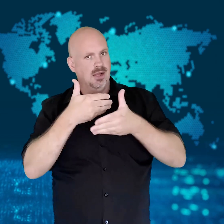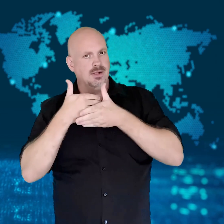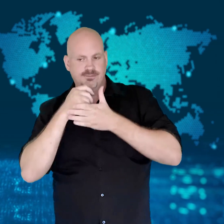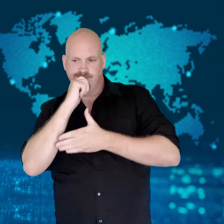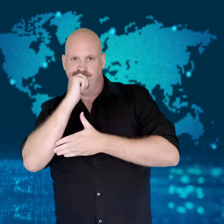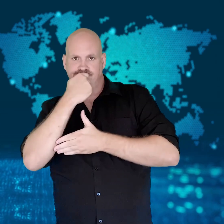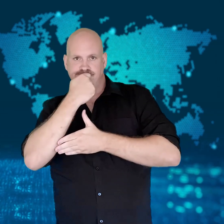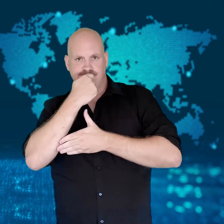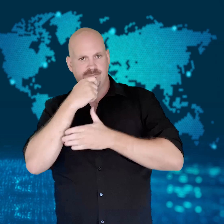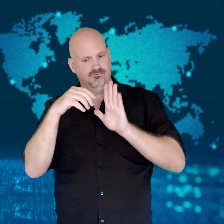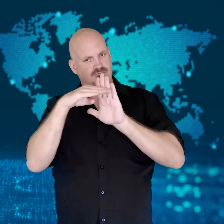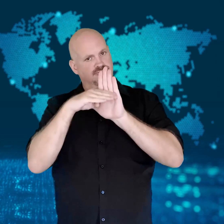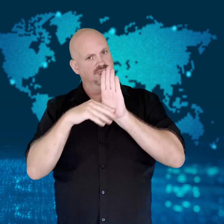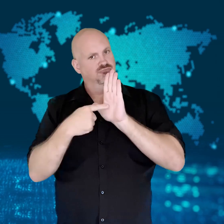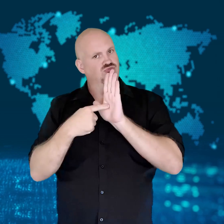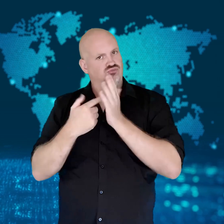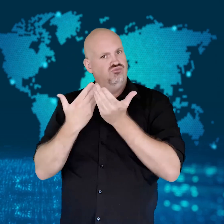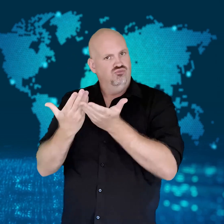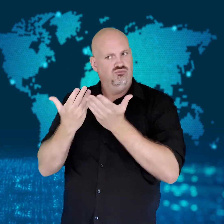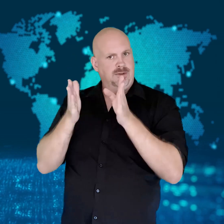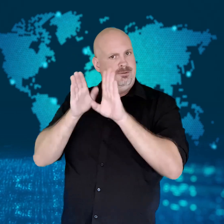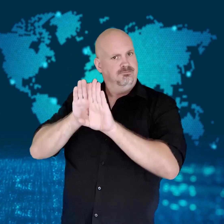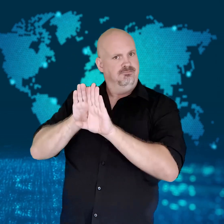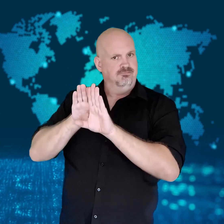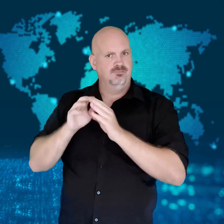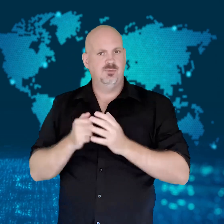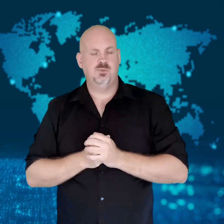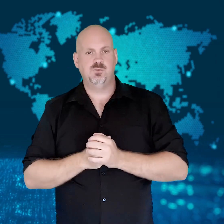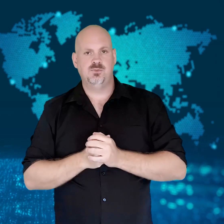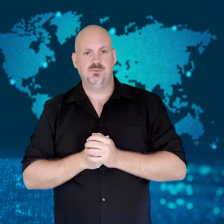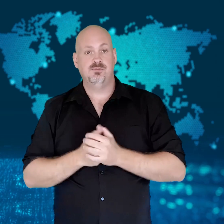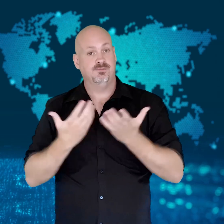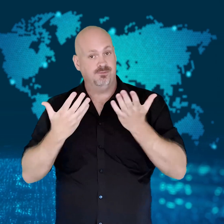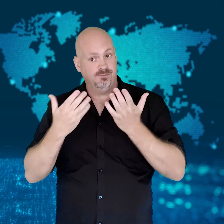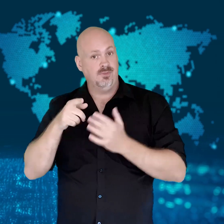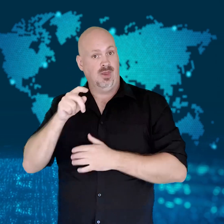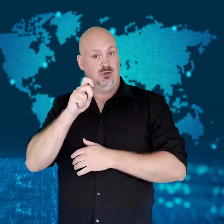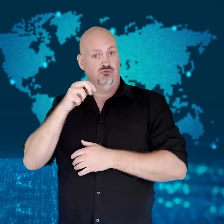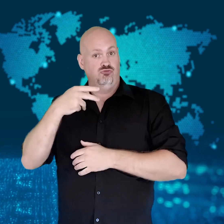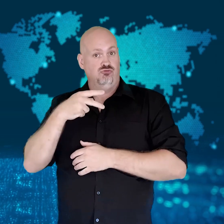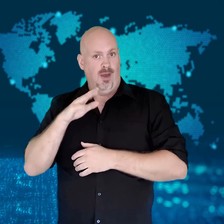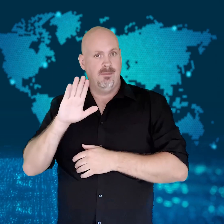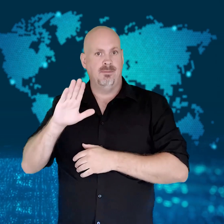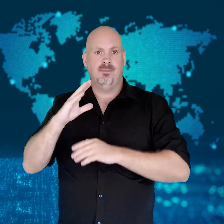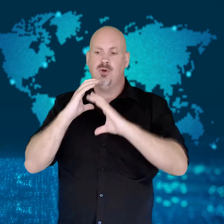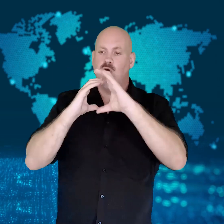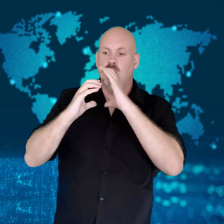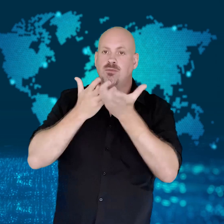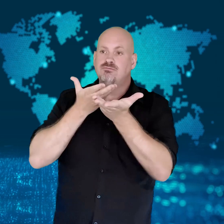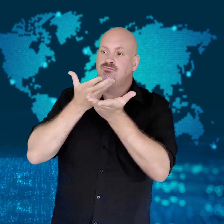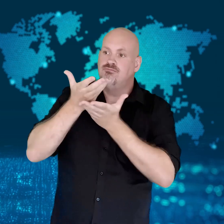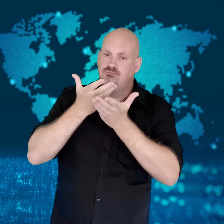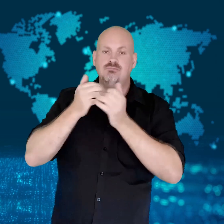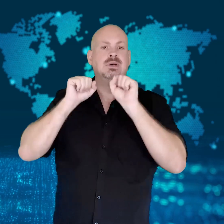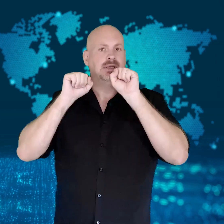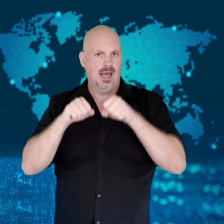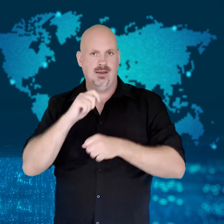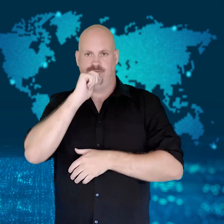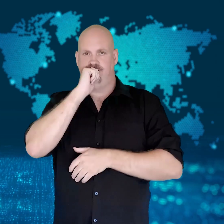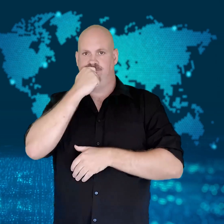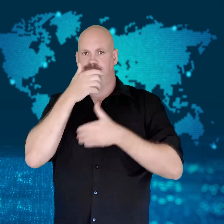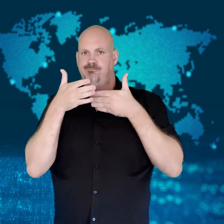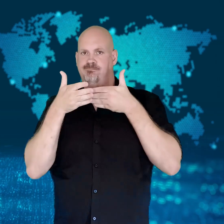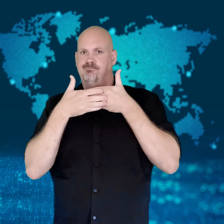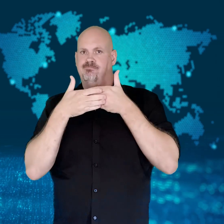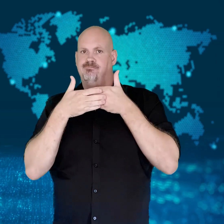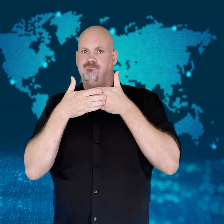If so, as President, Trump could keep certain communications private as well.